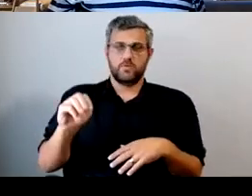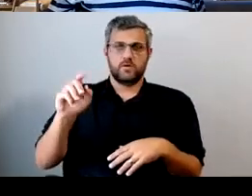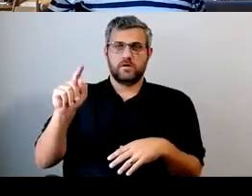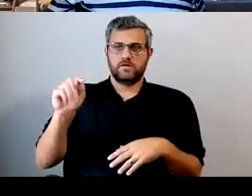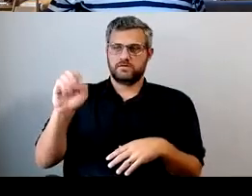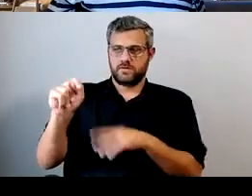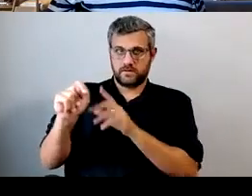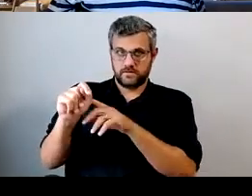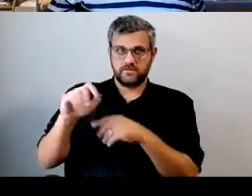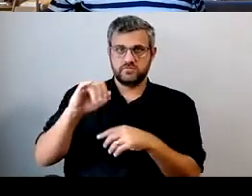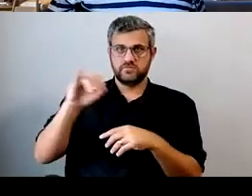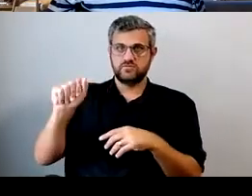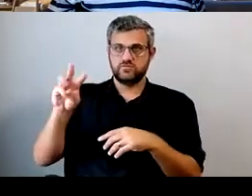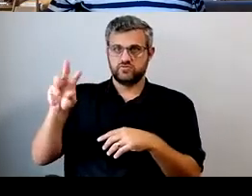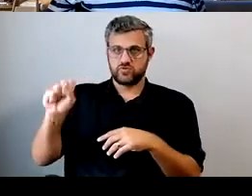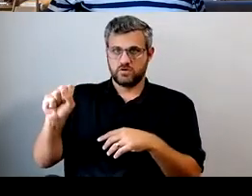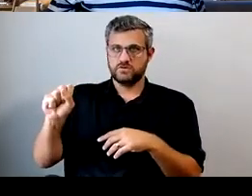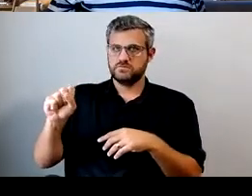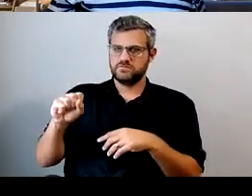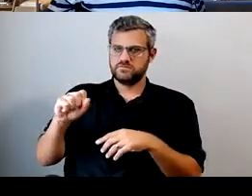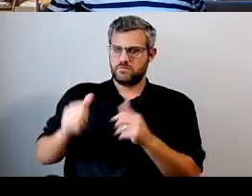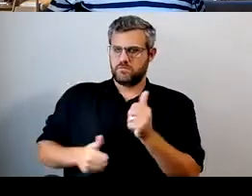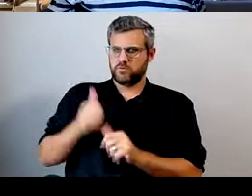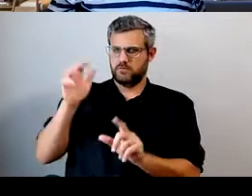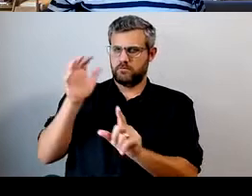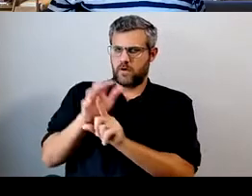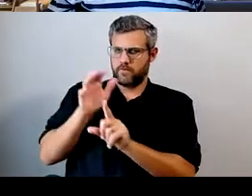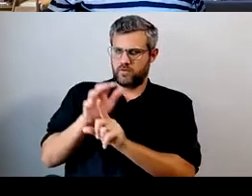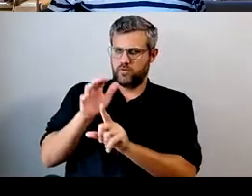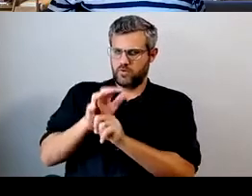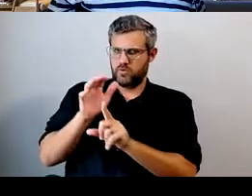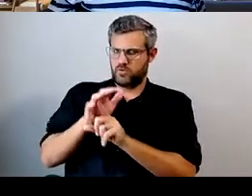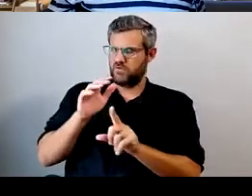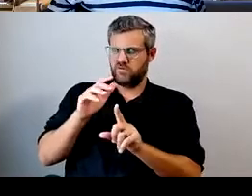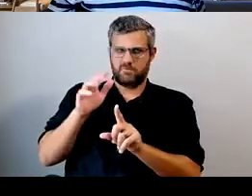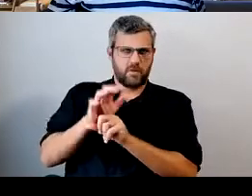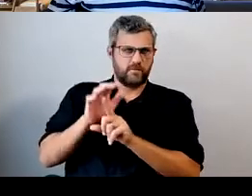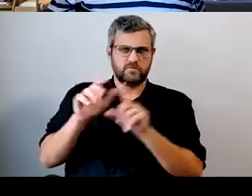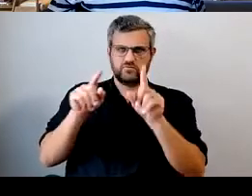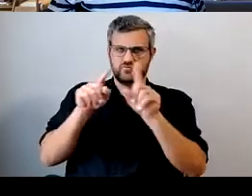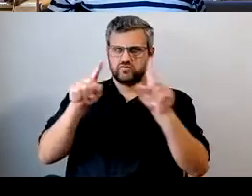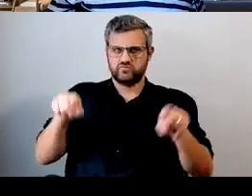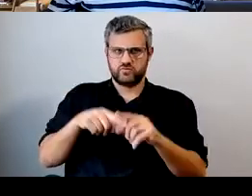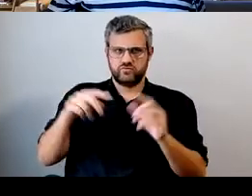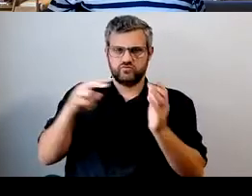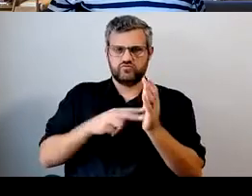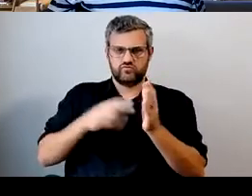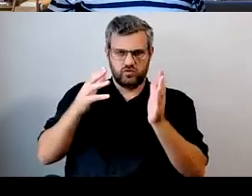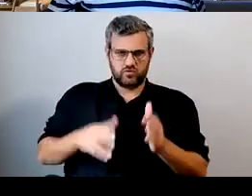JAWS is probably the most popular of all of this screen reader accessibility, and it's JAWS just like the shark.